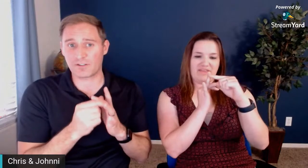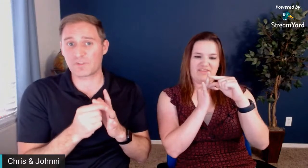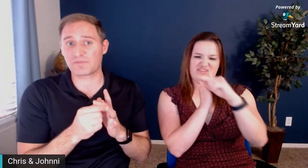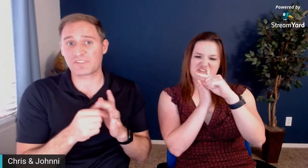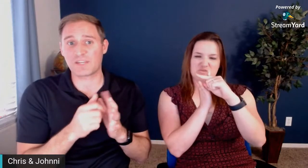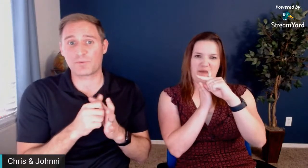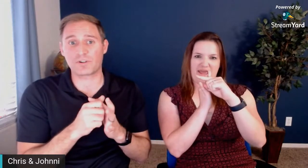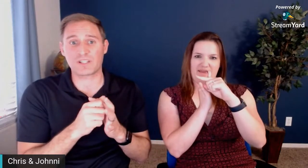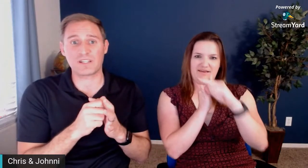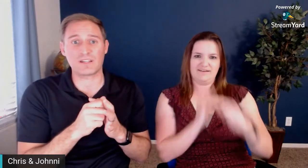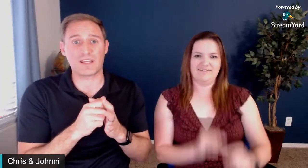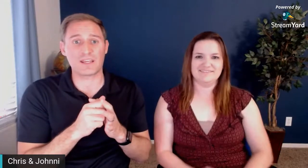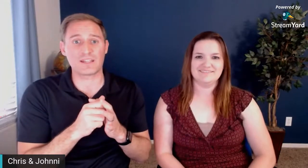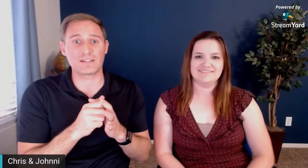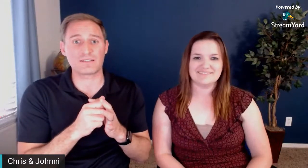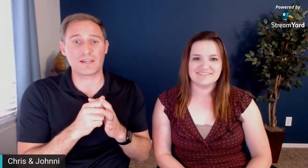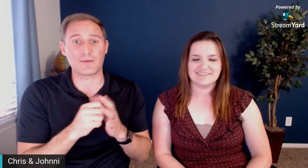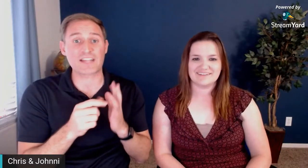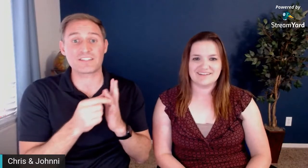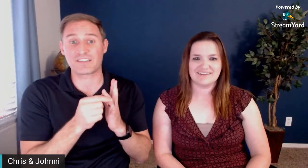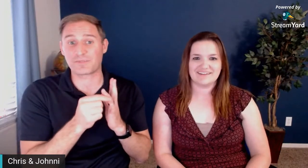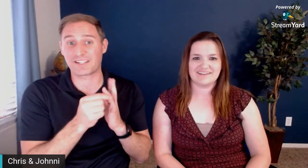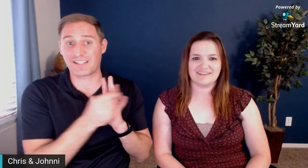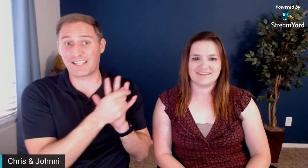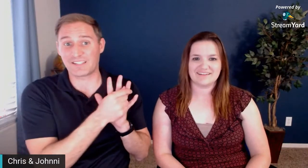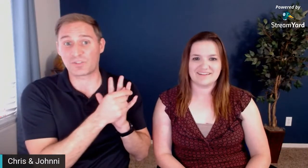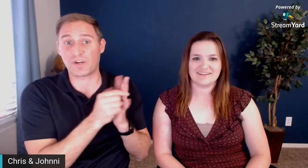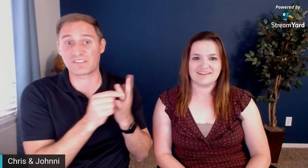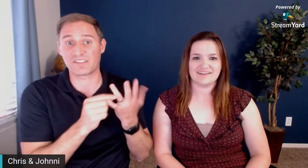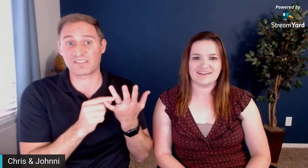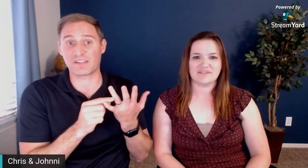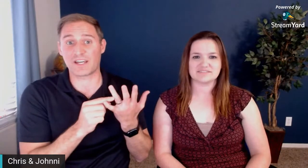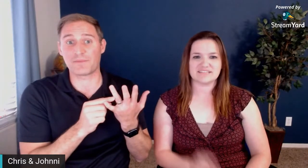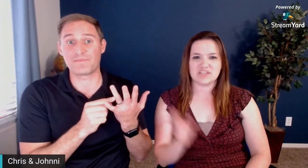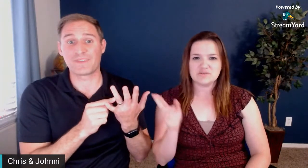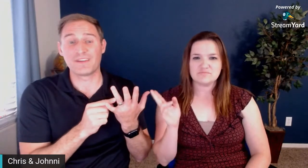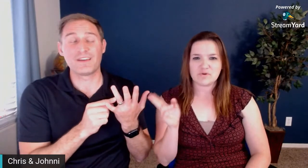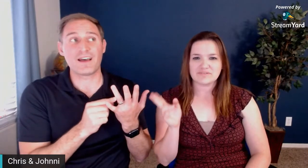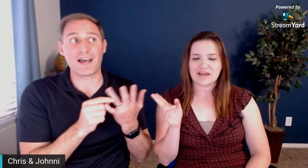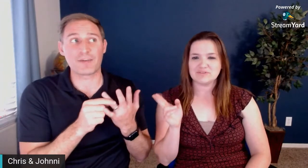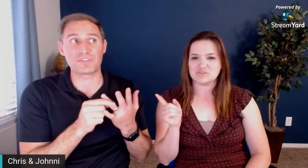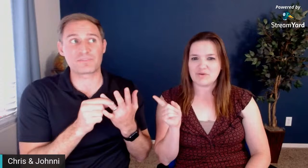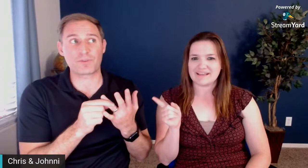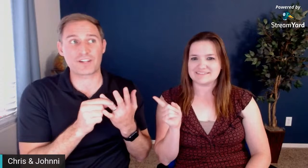was from skateboarding and um actually this one i i did twice because i say you broke that i was